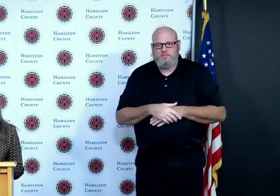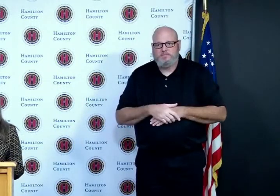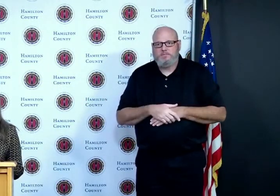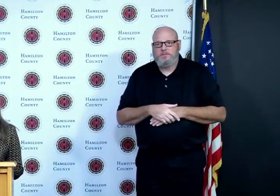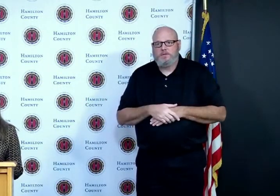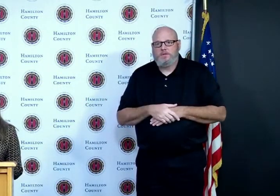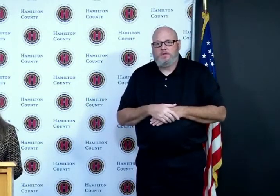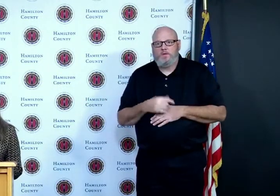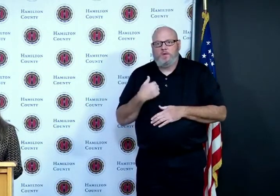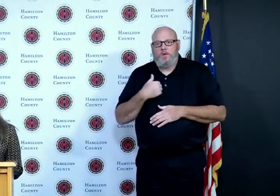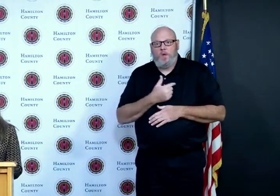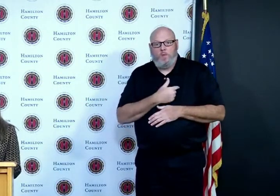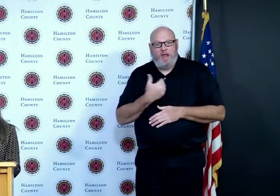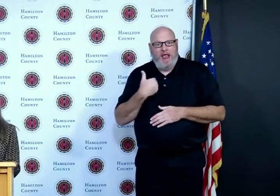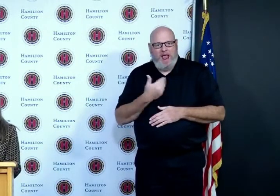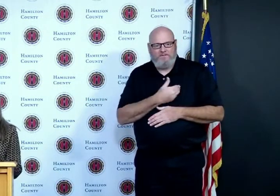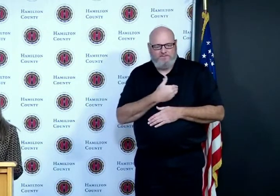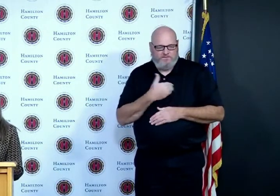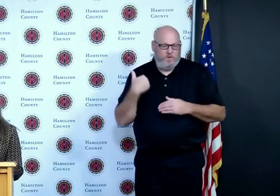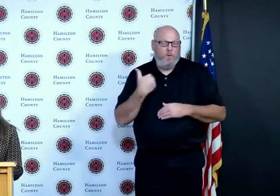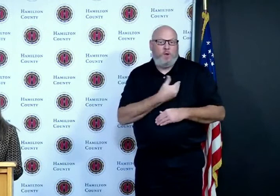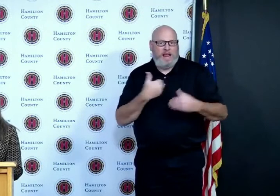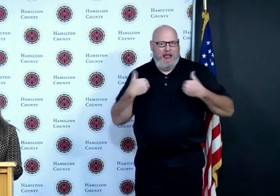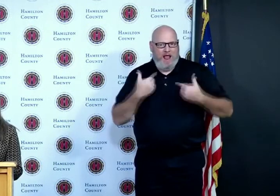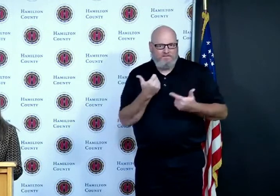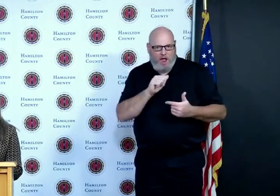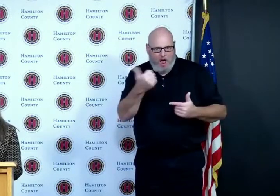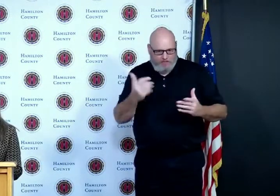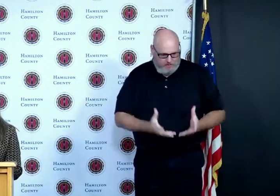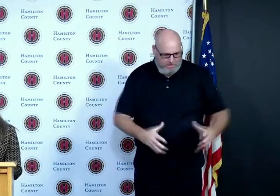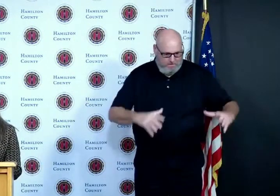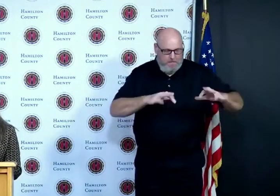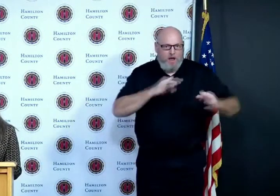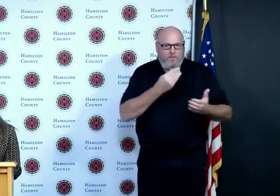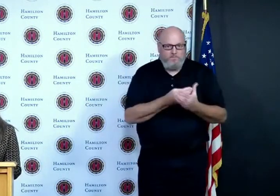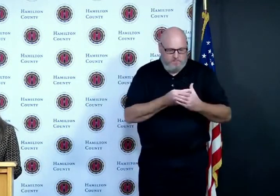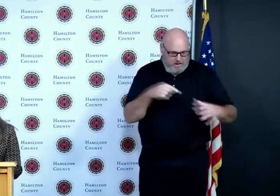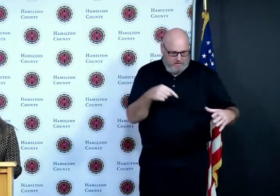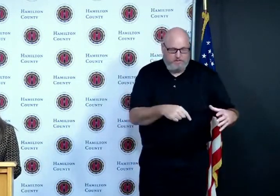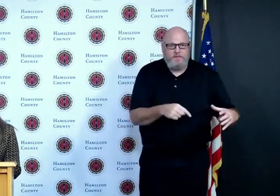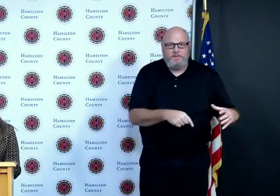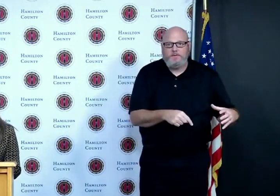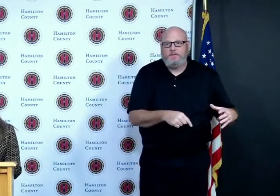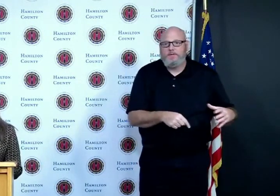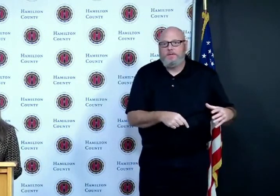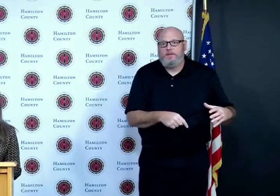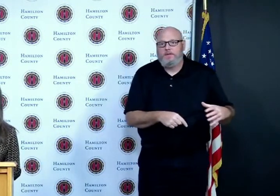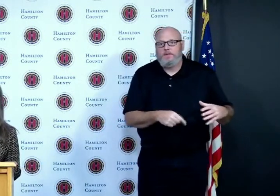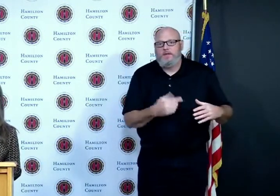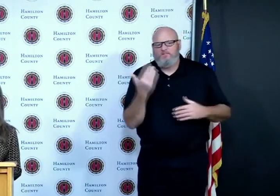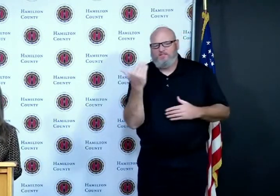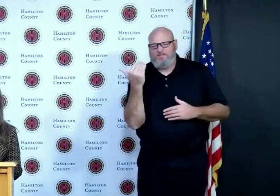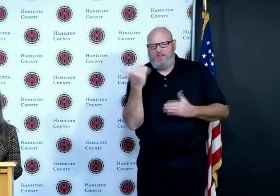that is providing being provided directly to the county for rent assistance and so we are planning